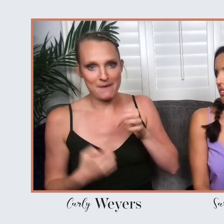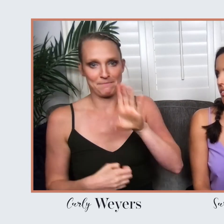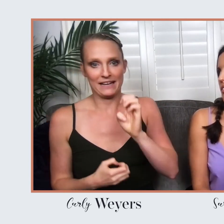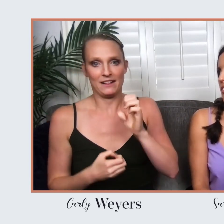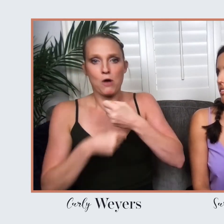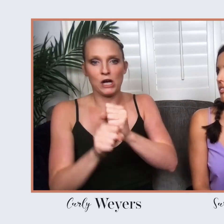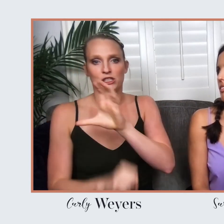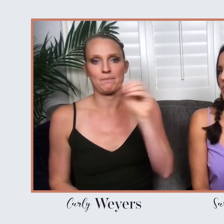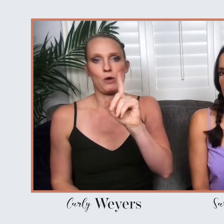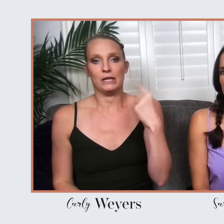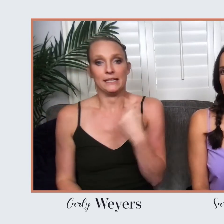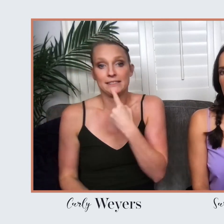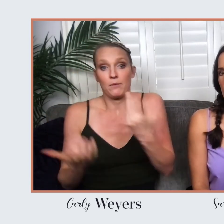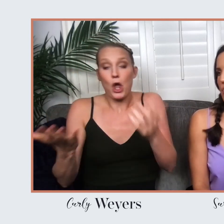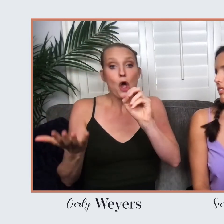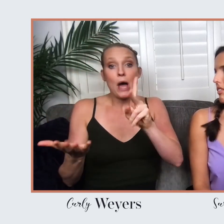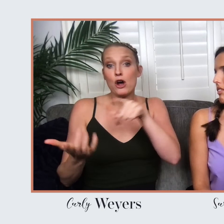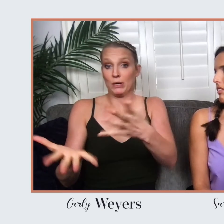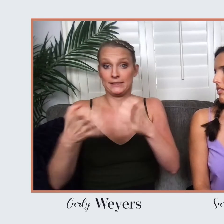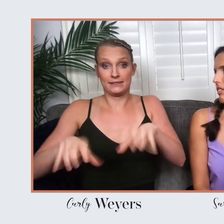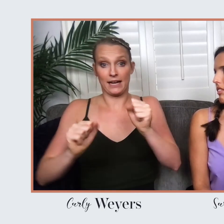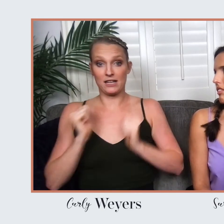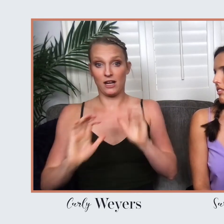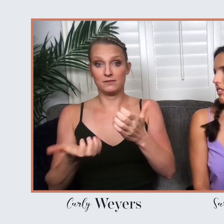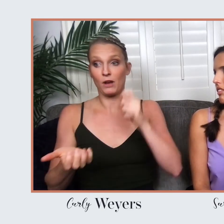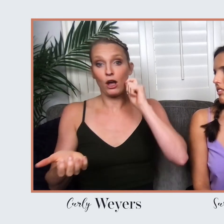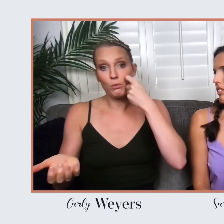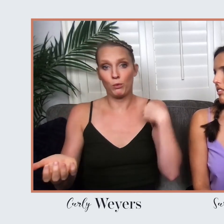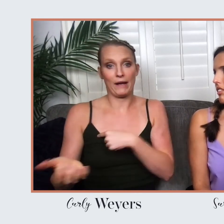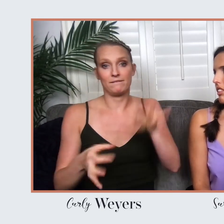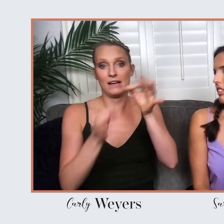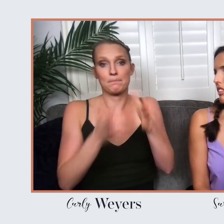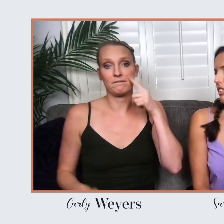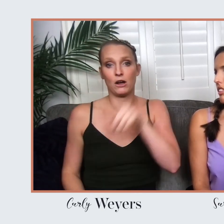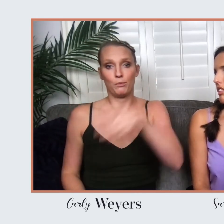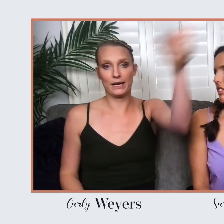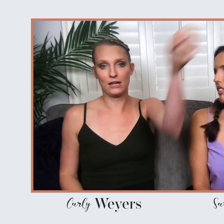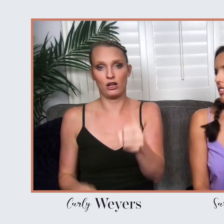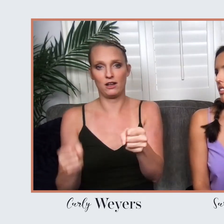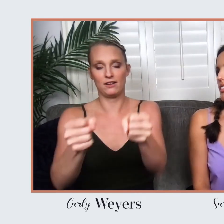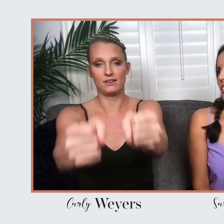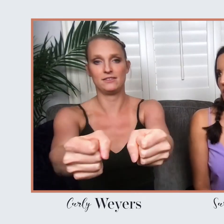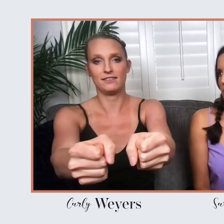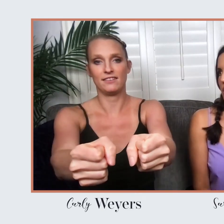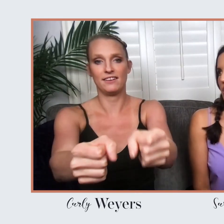We want to be the production company where we say, okay, you want to take an acting class, great. We'll get an interpreter for you, here you go.